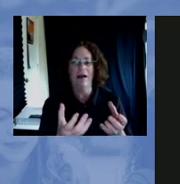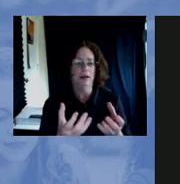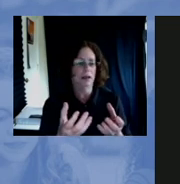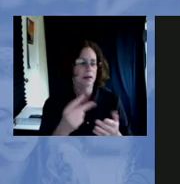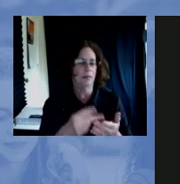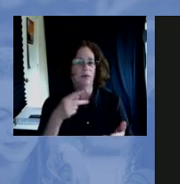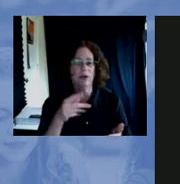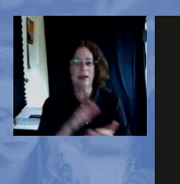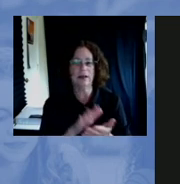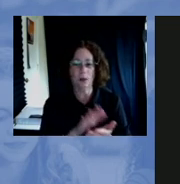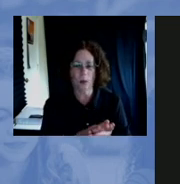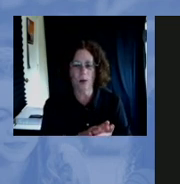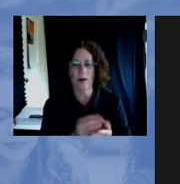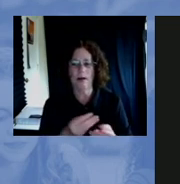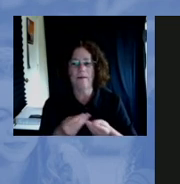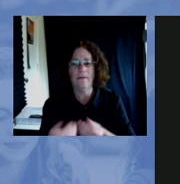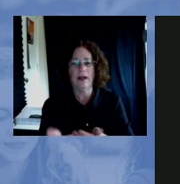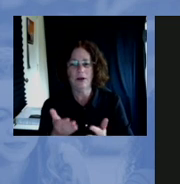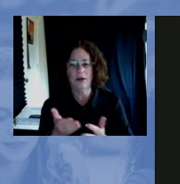THROUGH TITLE I. NEXT YEAR WE'RE GOING TO BE USING OUR ESR